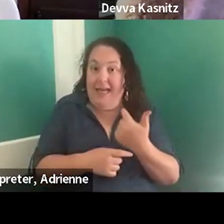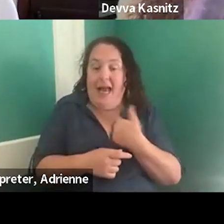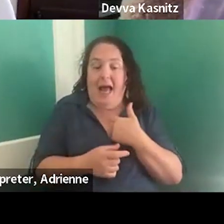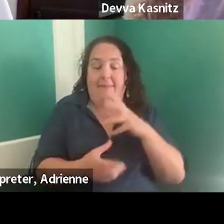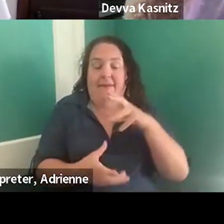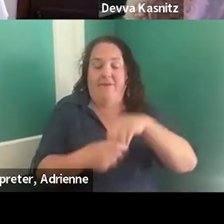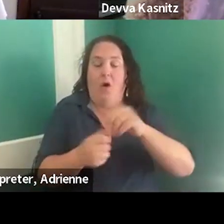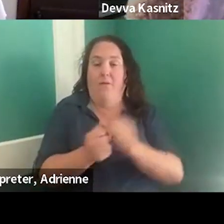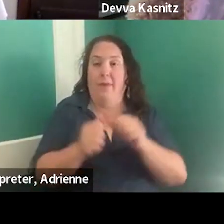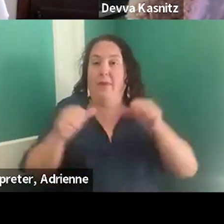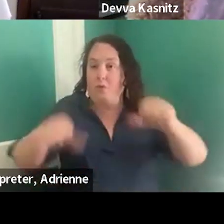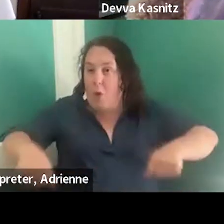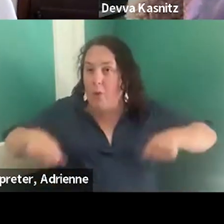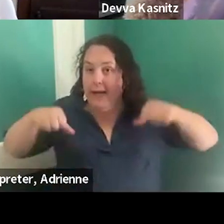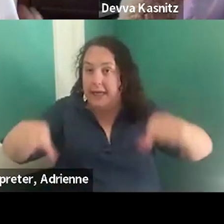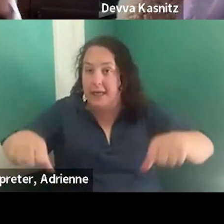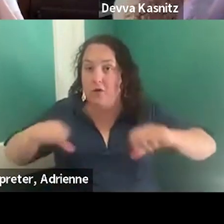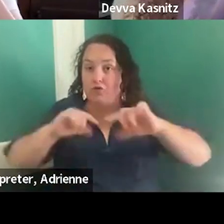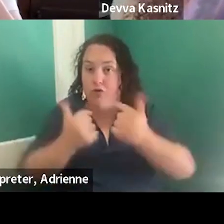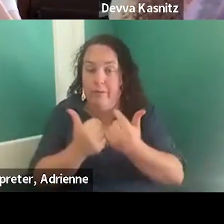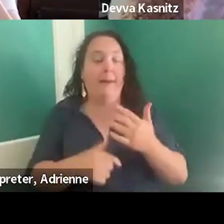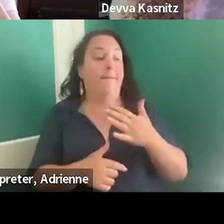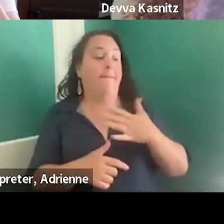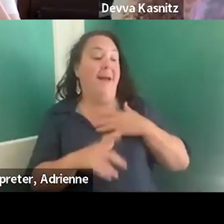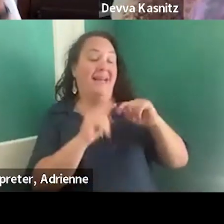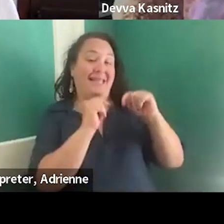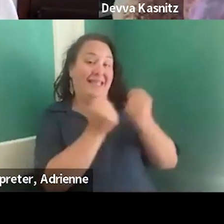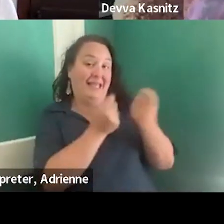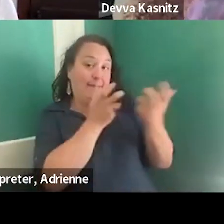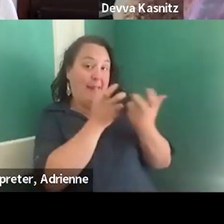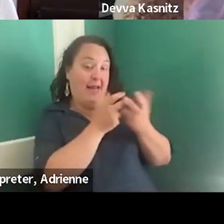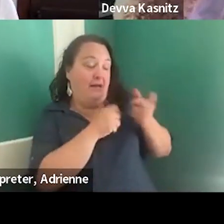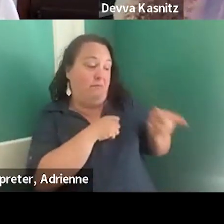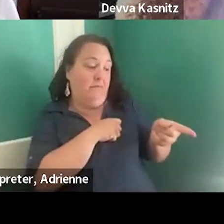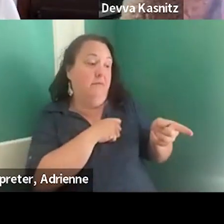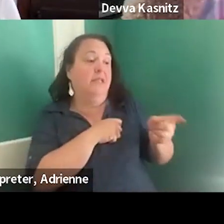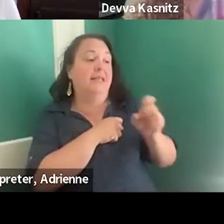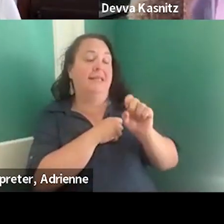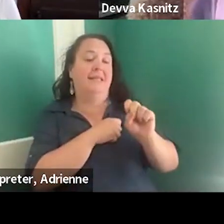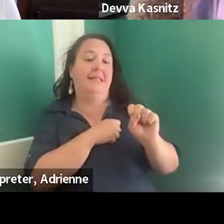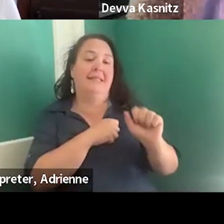I have a teammate, Sarah, who has mobility conditions.